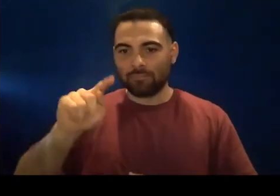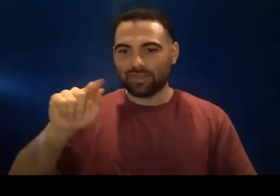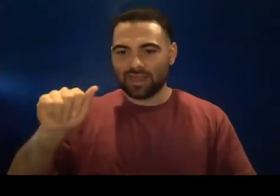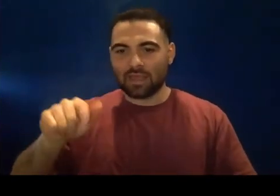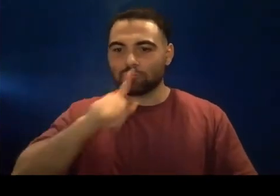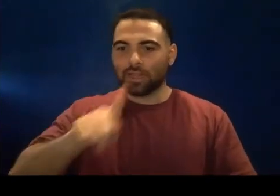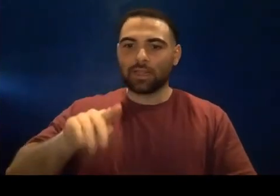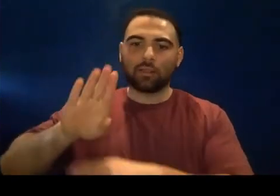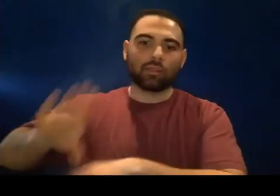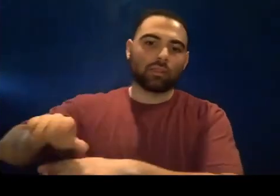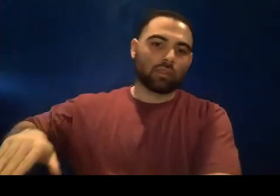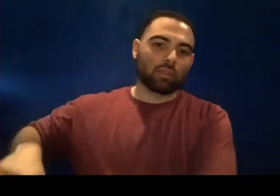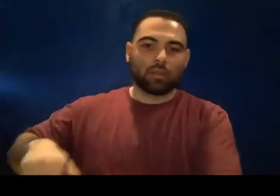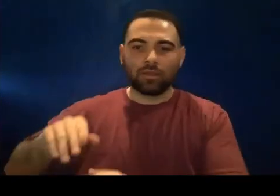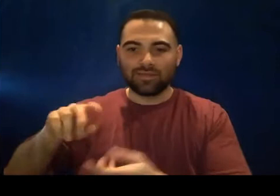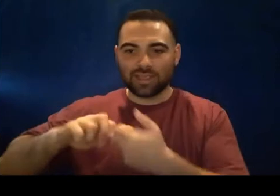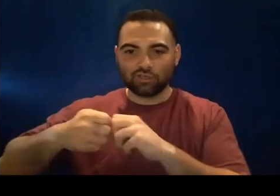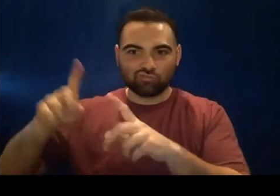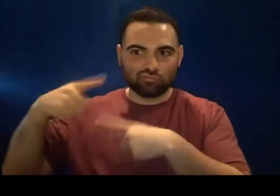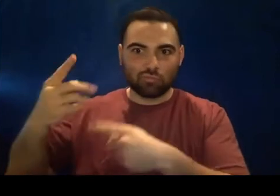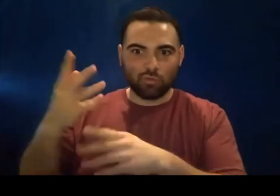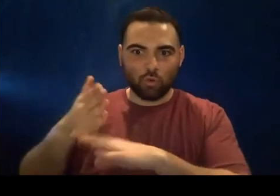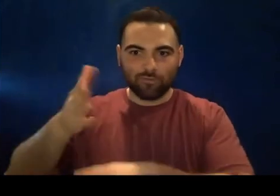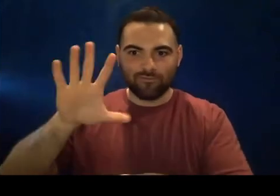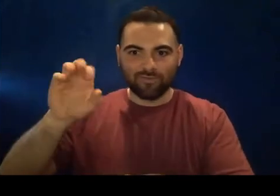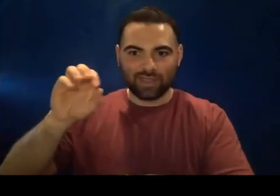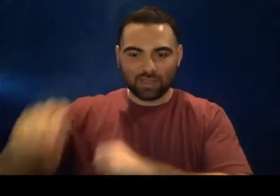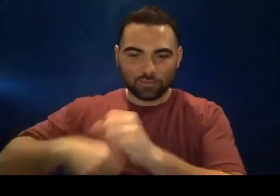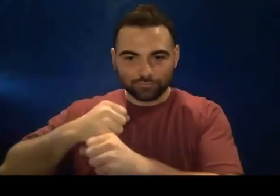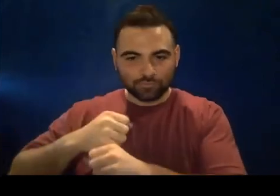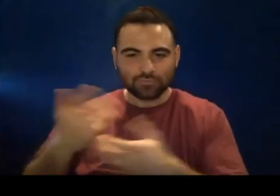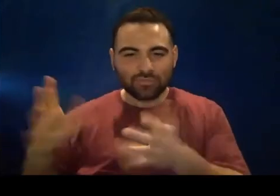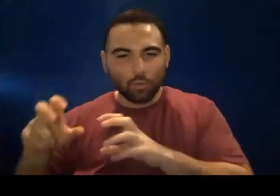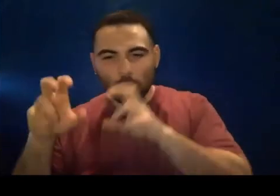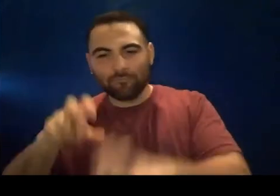They haven't wanted to invest in it. They thought it would be more cost effective